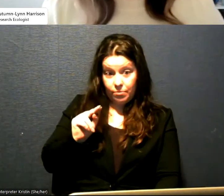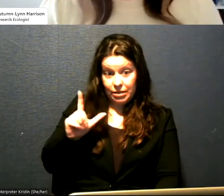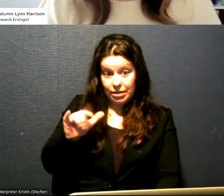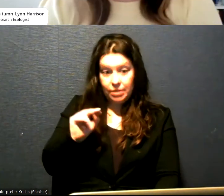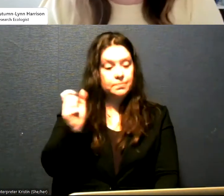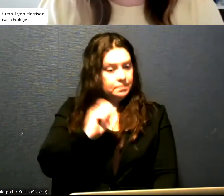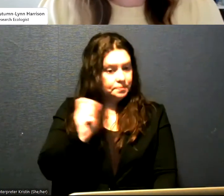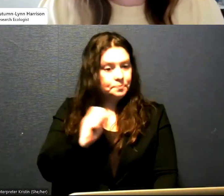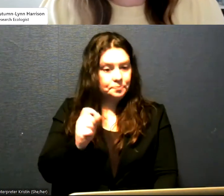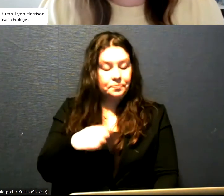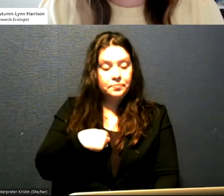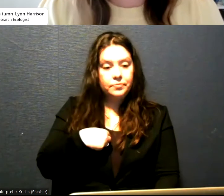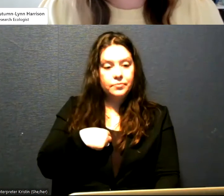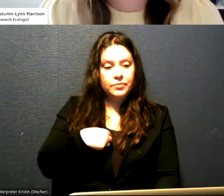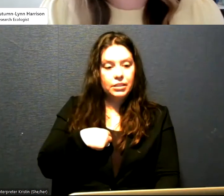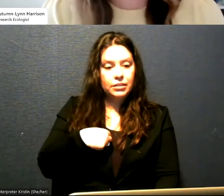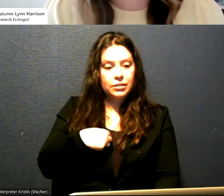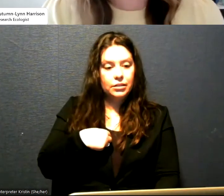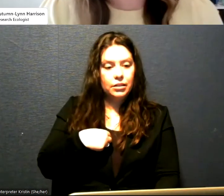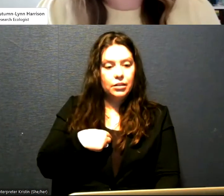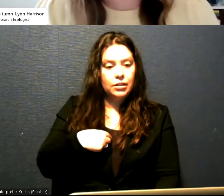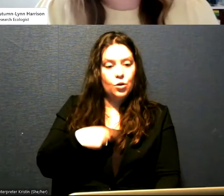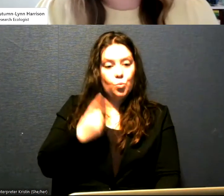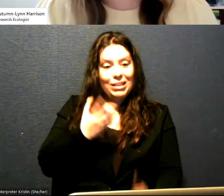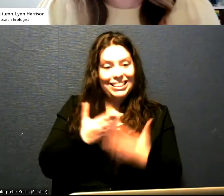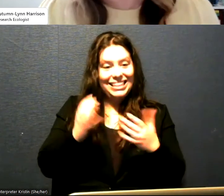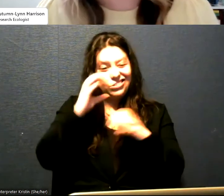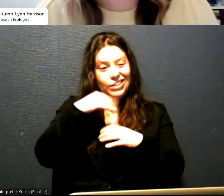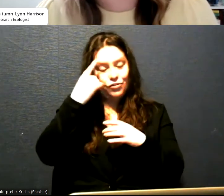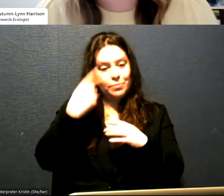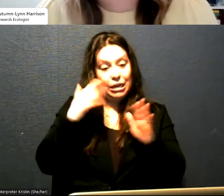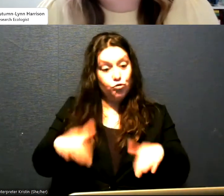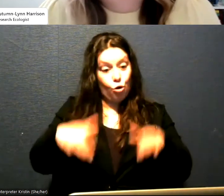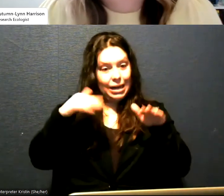Autumn-Lynn: One thing that was strange to me is that I have so many mentors growing up um as I mentioned in the